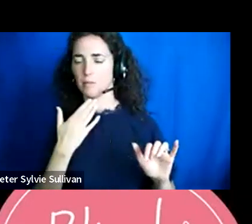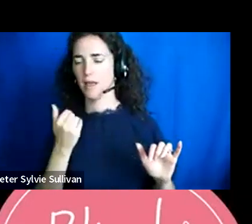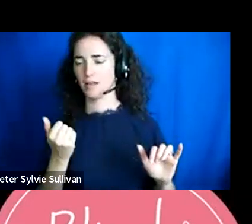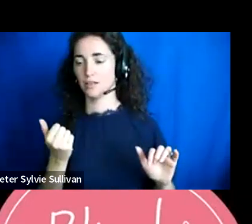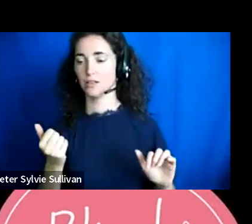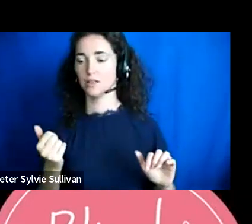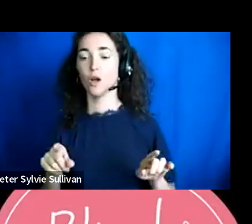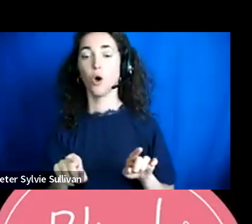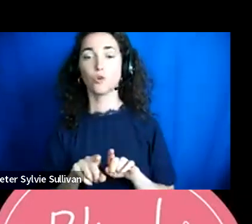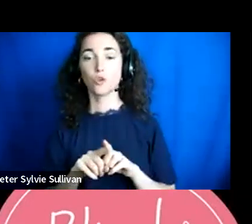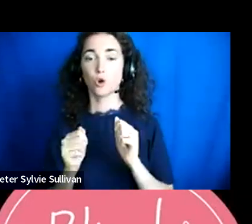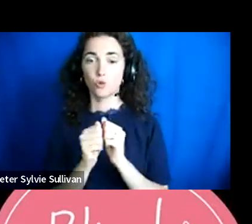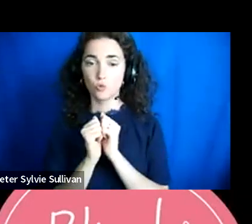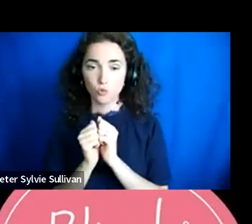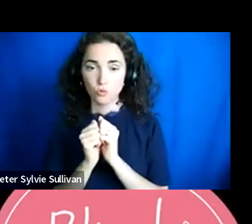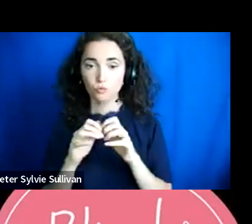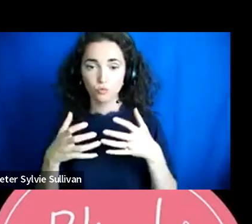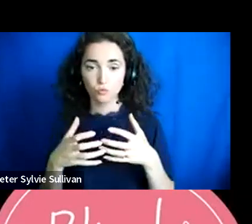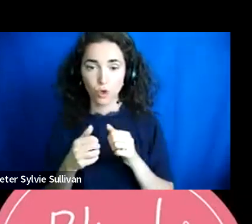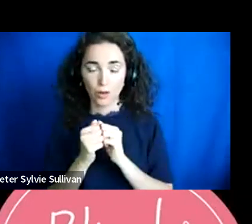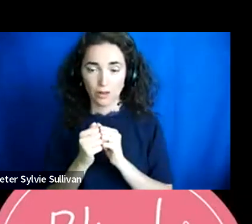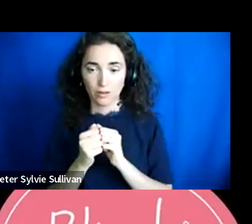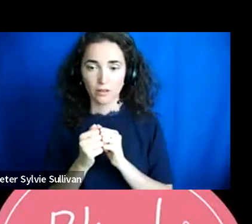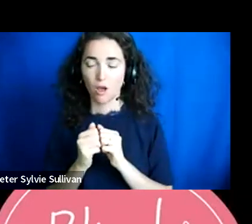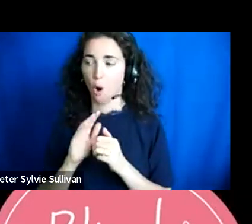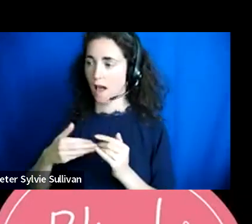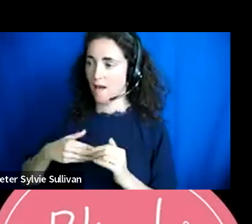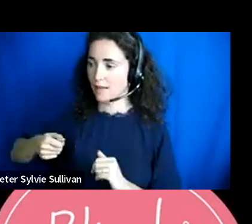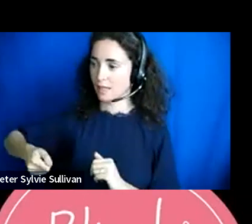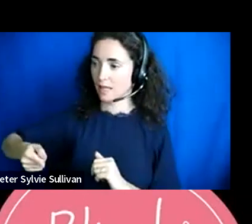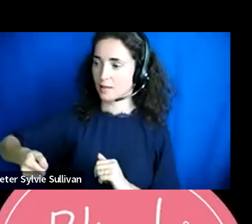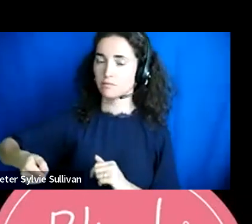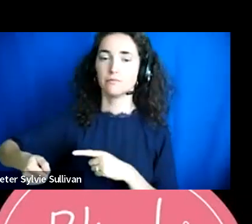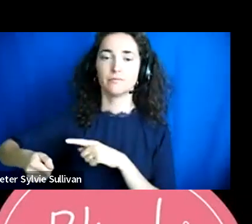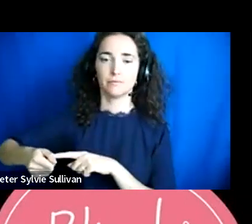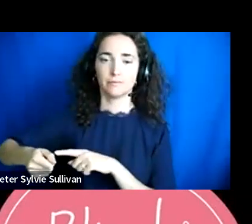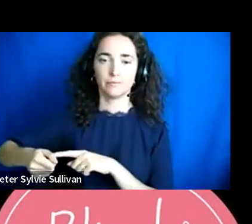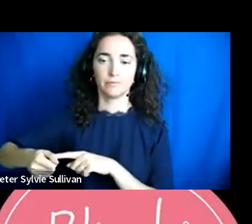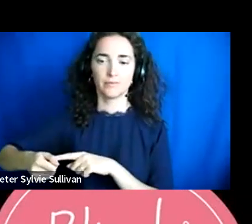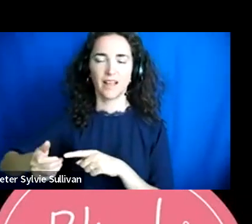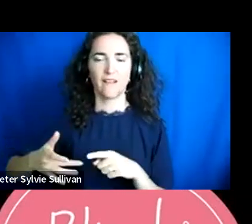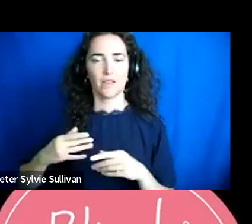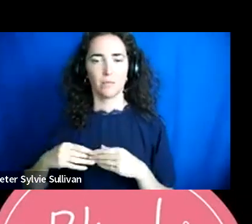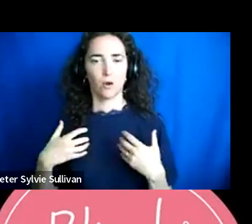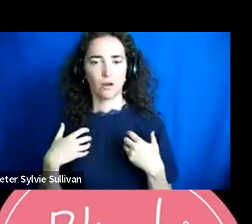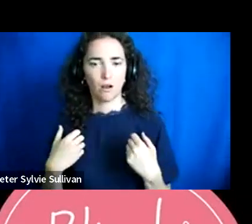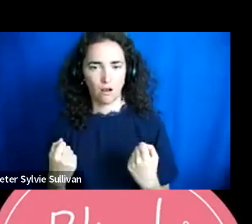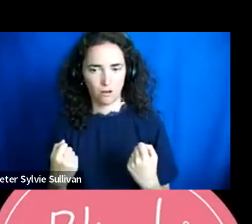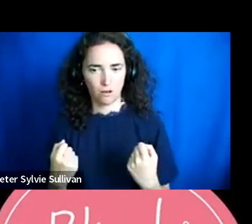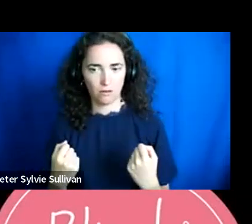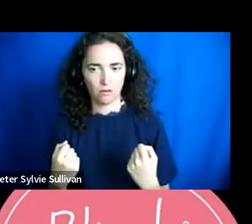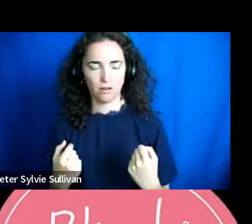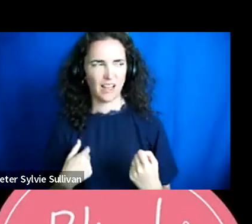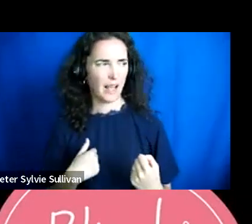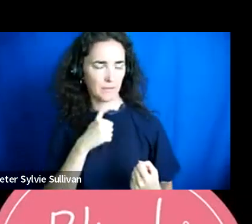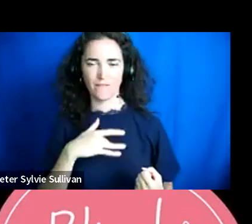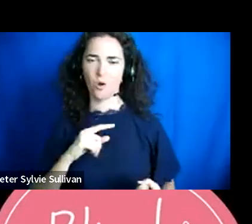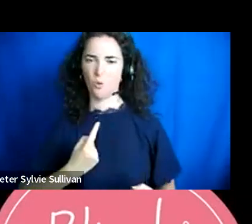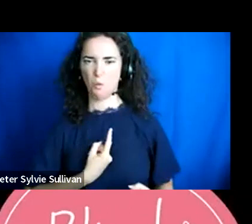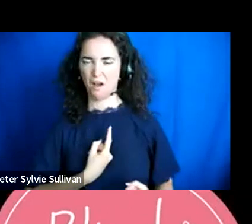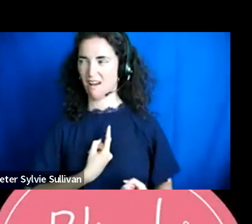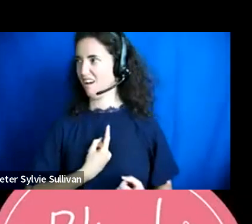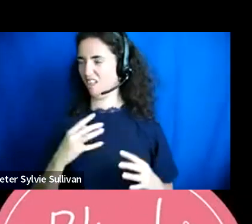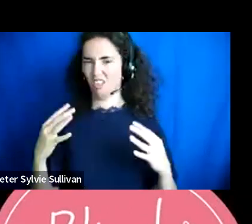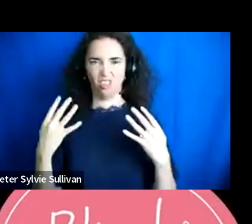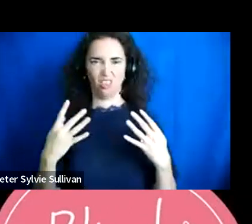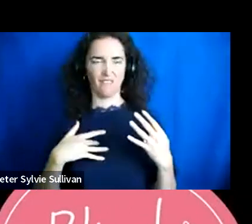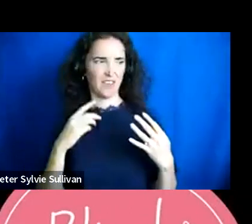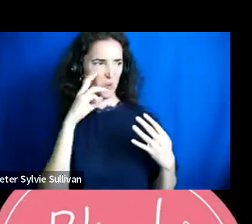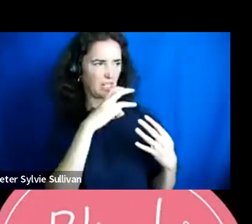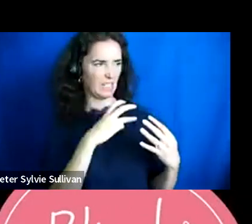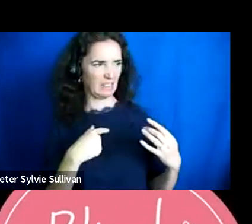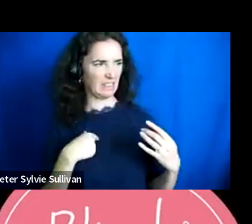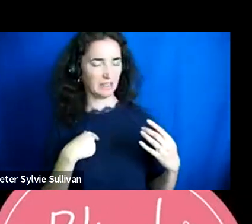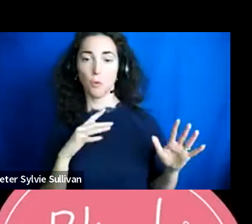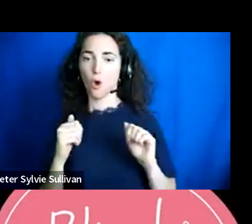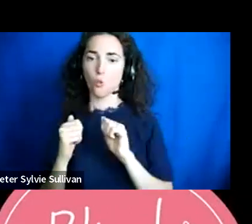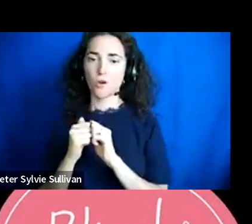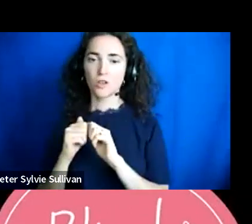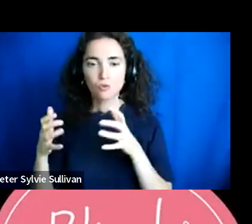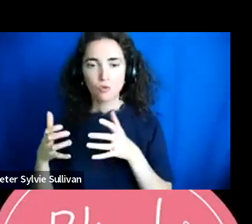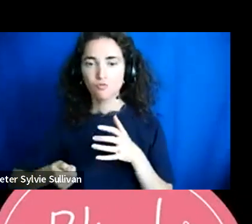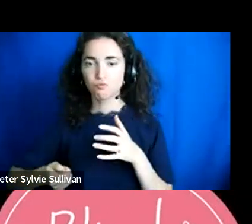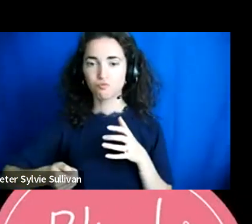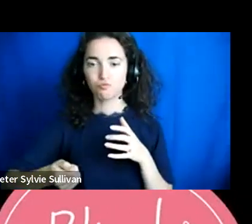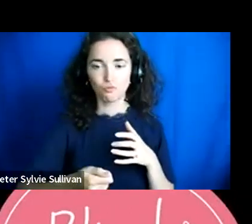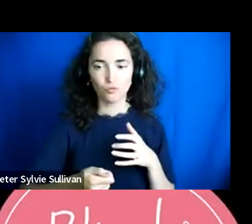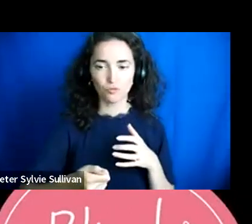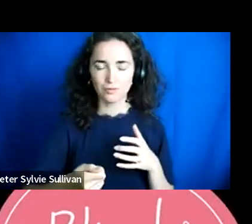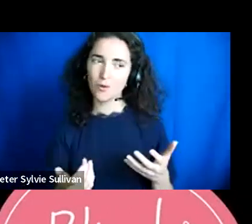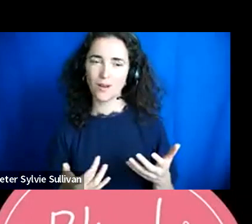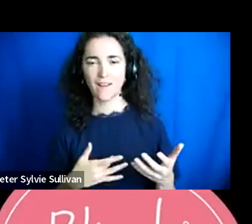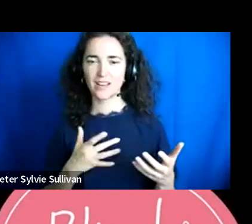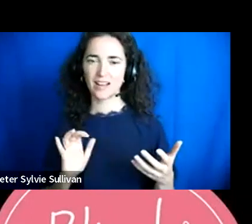with the group of people who all had canes it made me feel a lot more confident because I wasn't the only one, and I didn't look weird. or I didn't feel weird, and it just made me feel like this is this is a